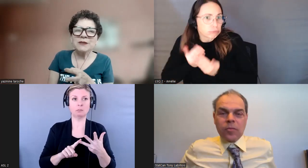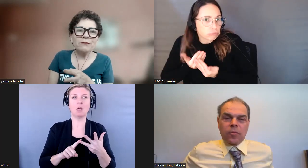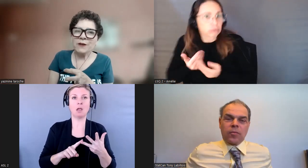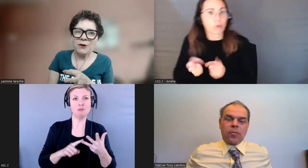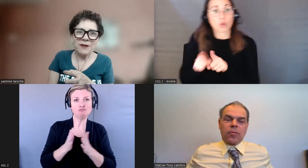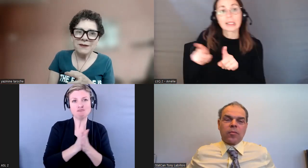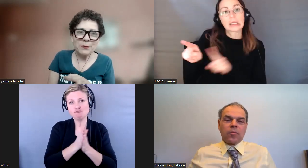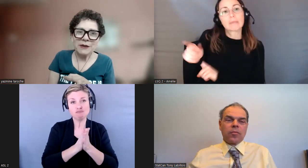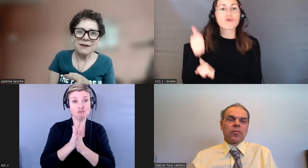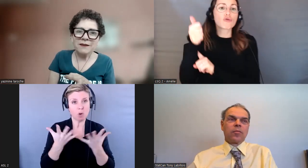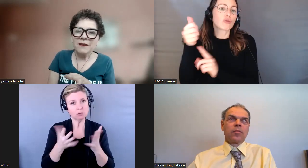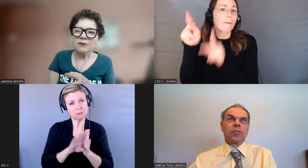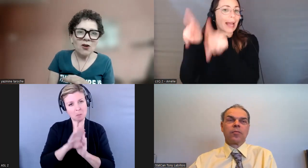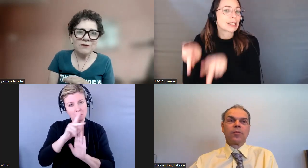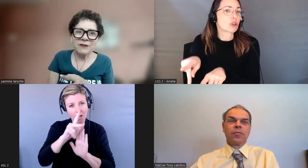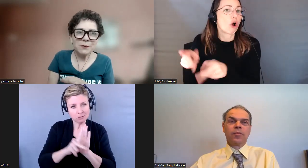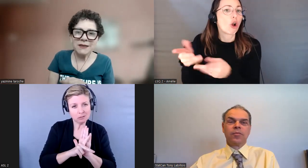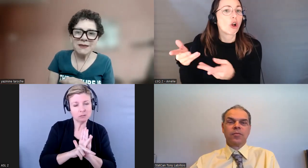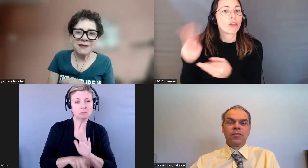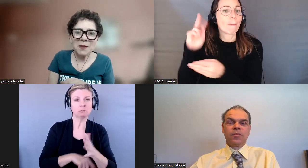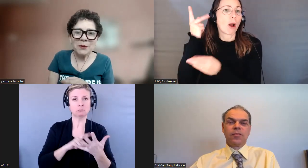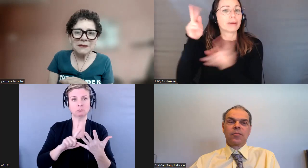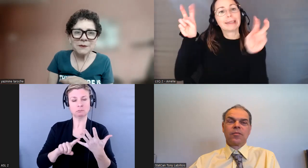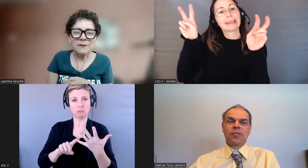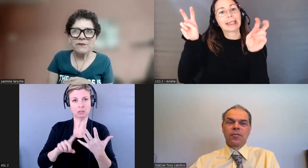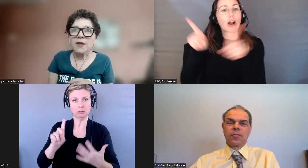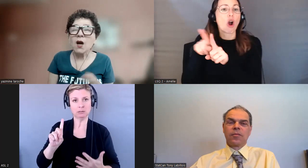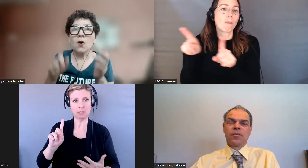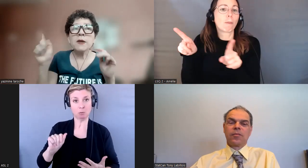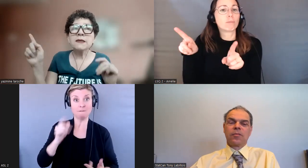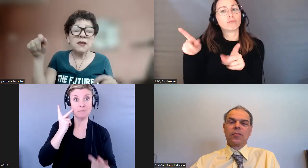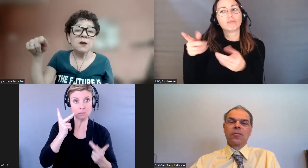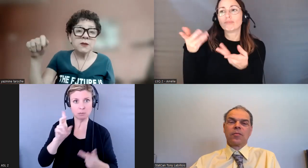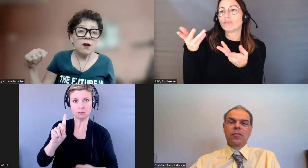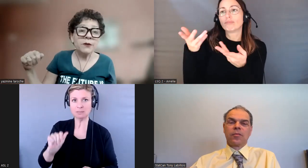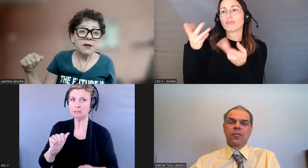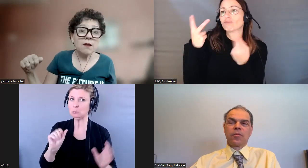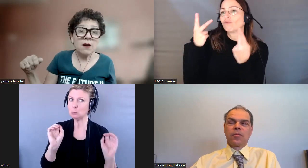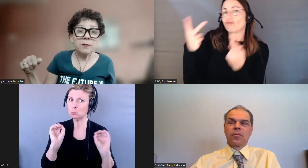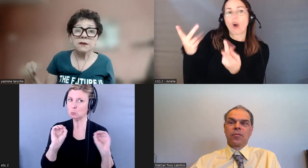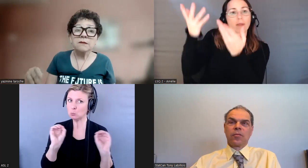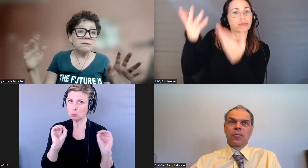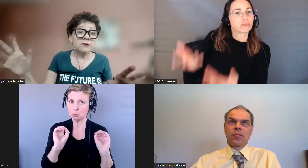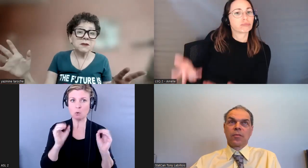it was very typically not visibly disabled oh yes and it was often an economist just